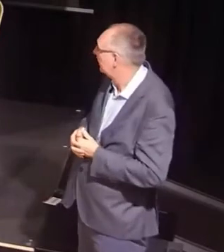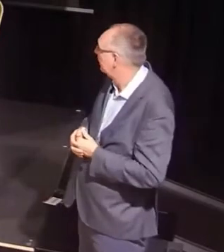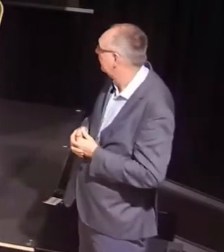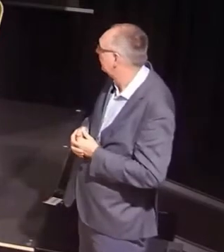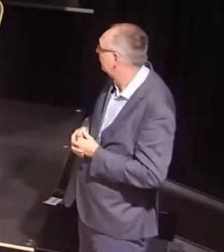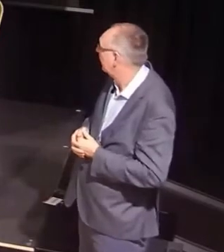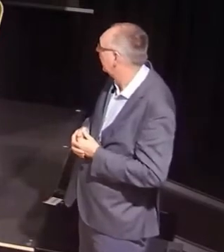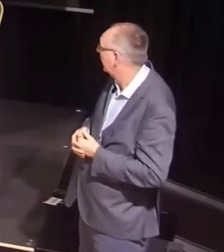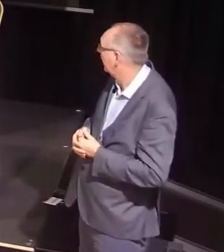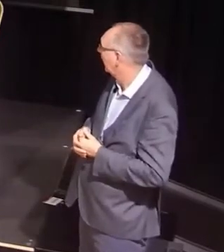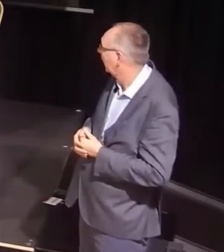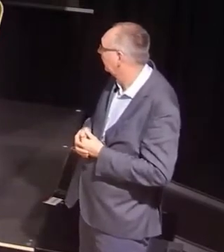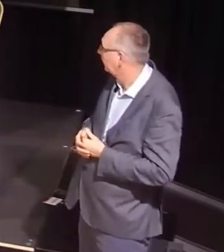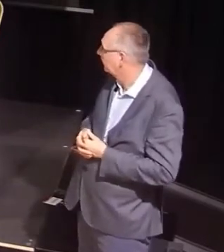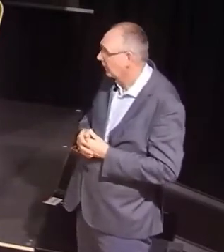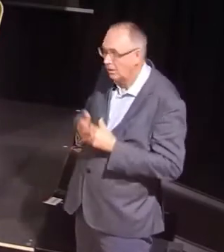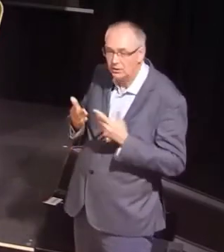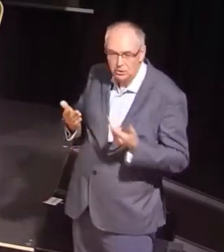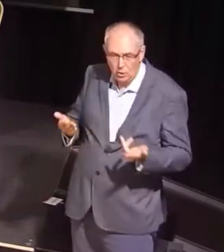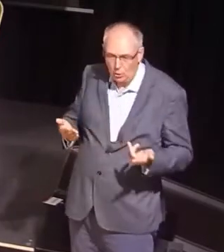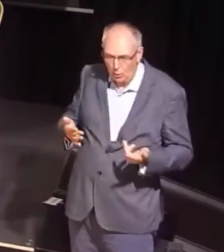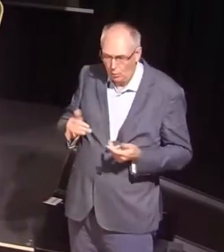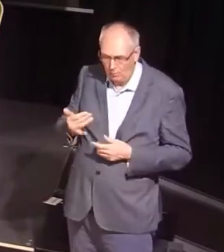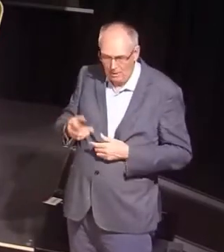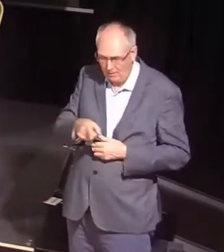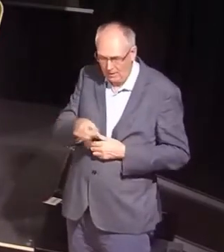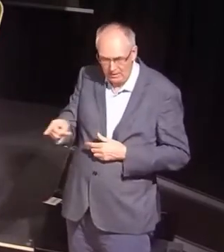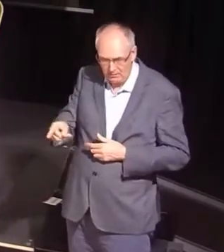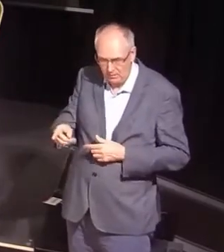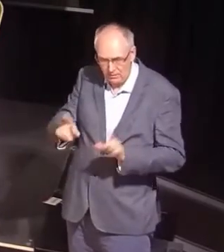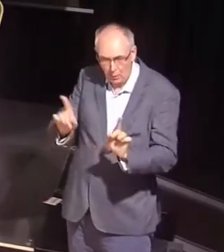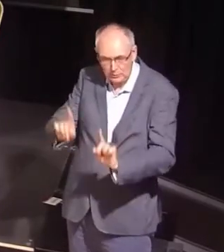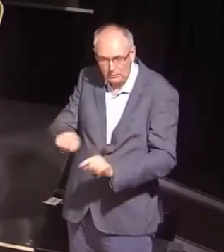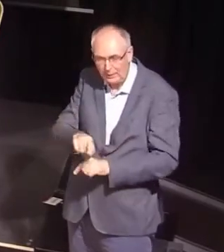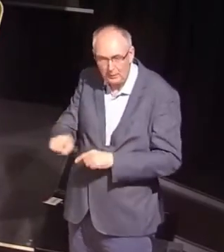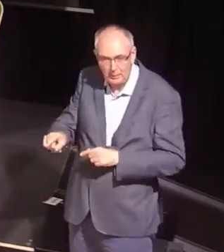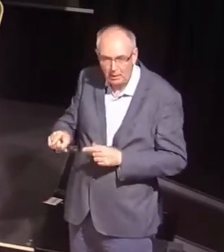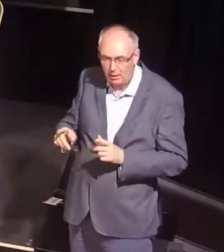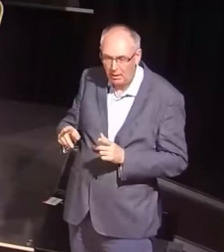when you're dealing with a group of individuals that aren't going to be able to comprehend